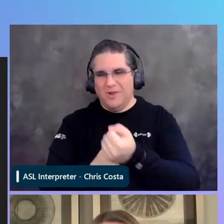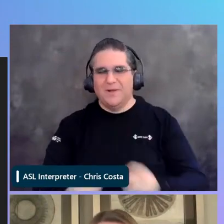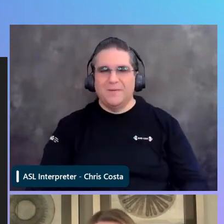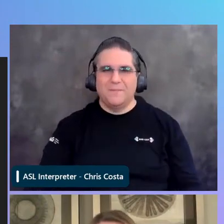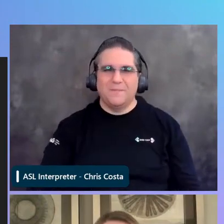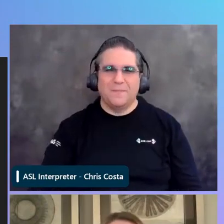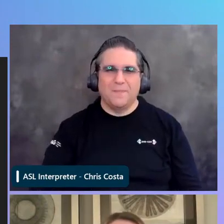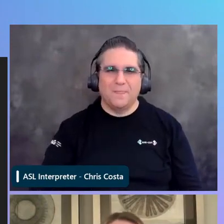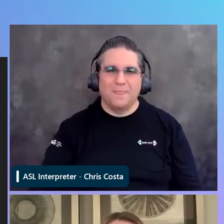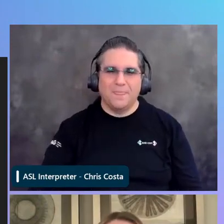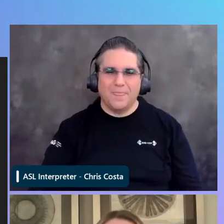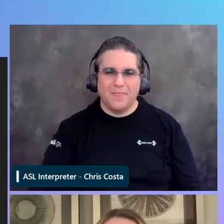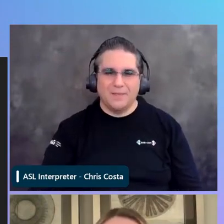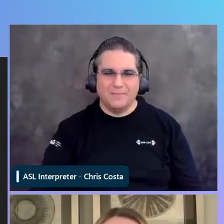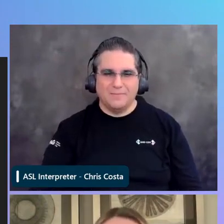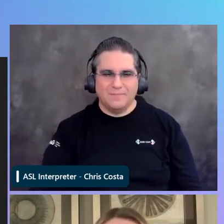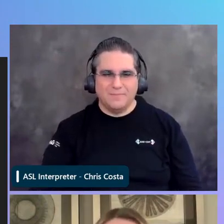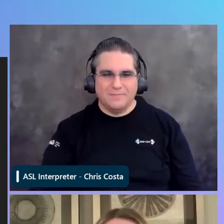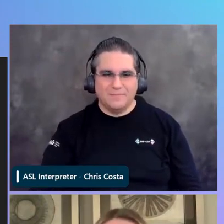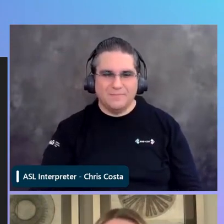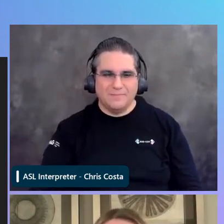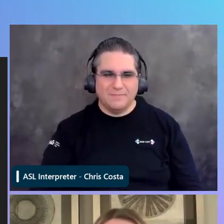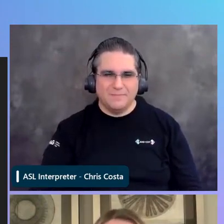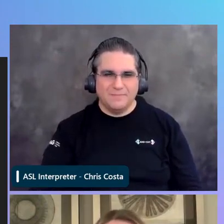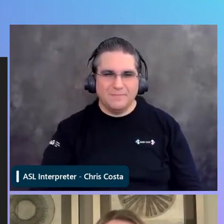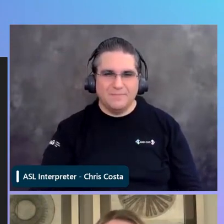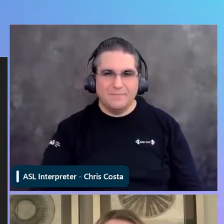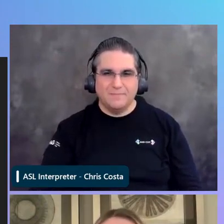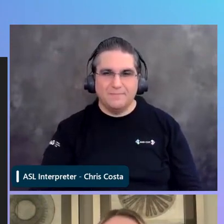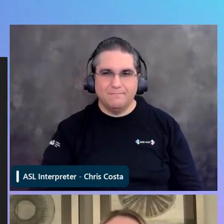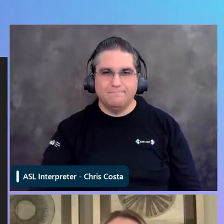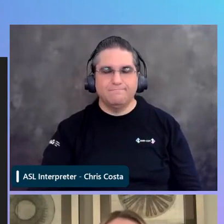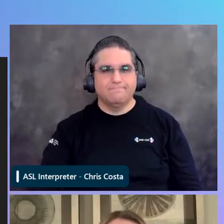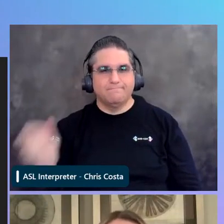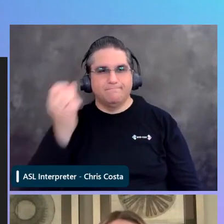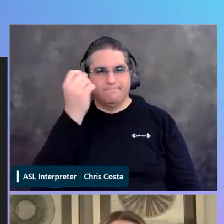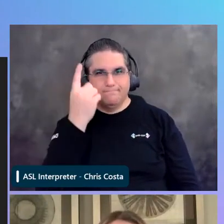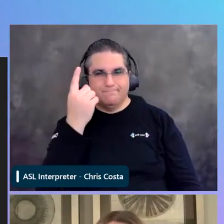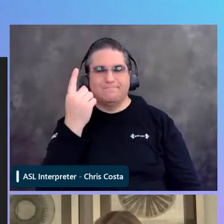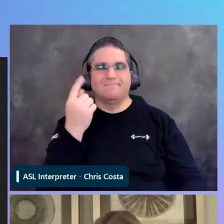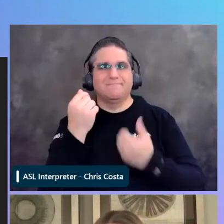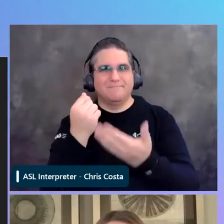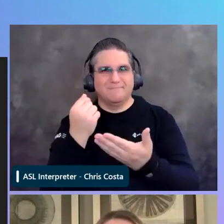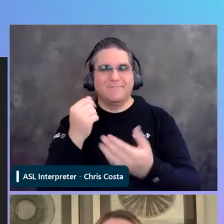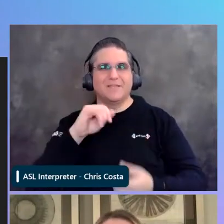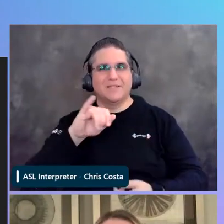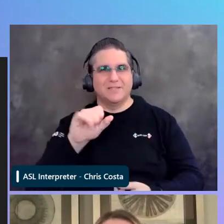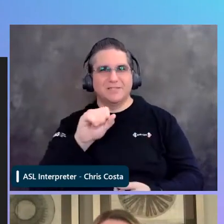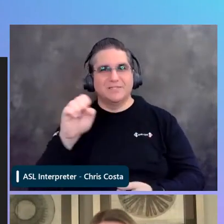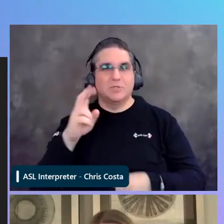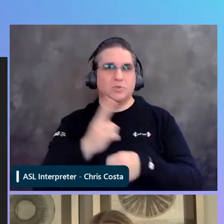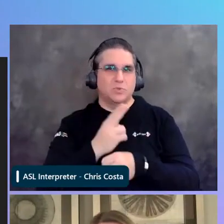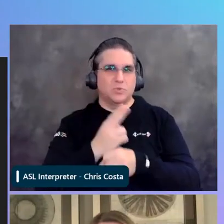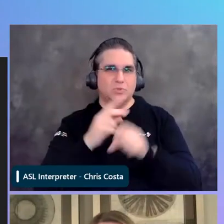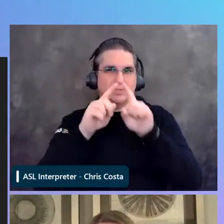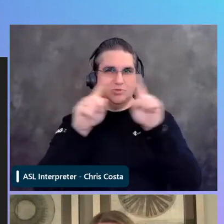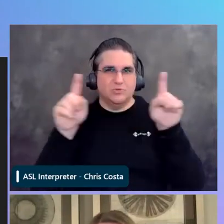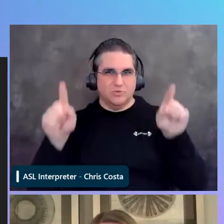strong advocate for all screen reader users as he is one himself. Um, and we have